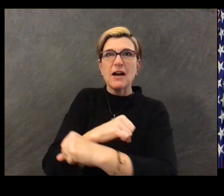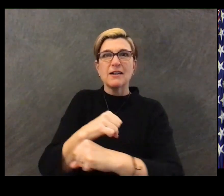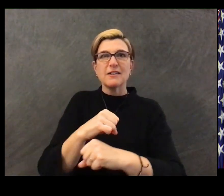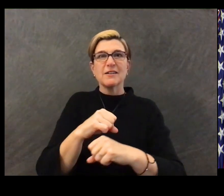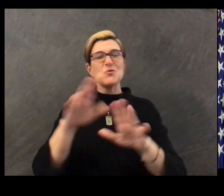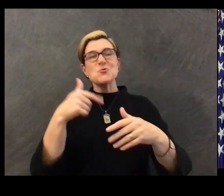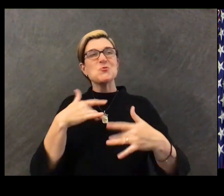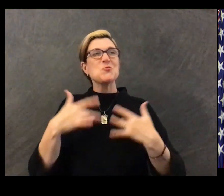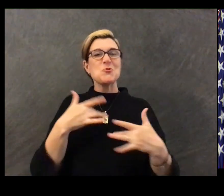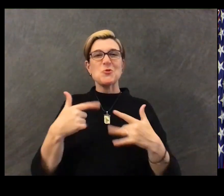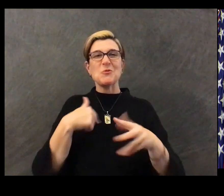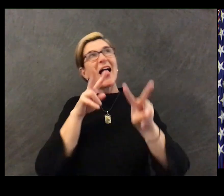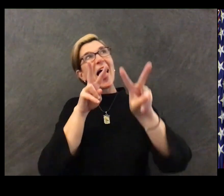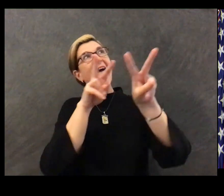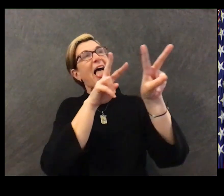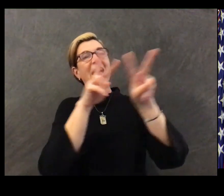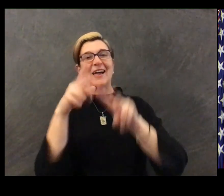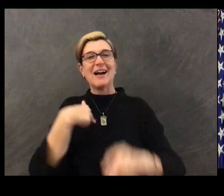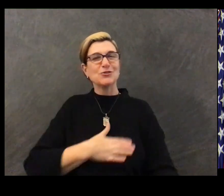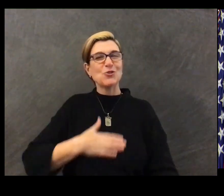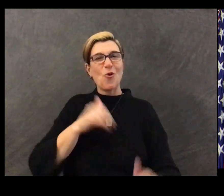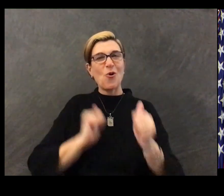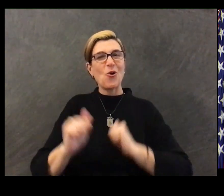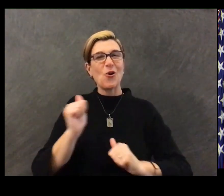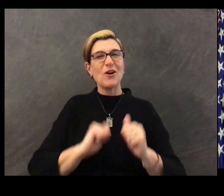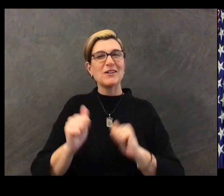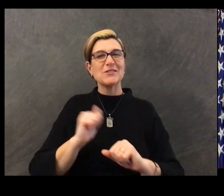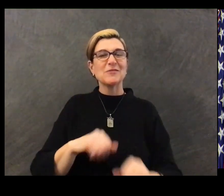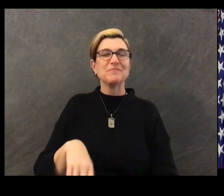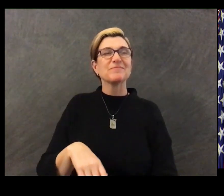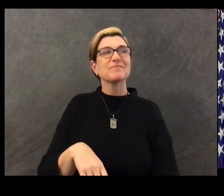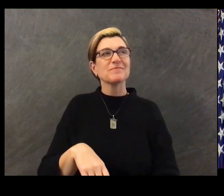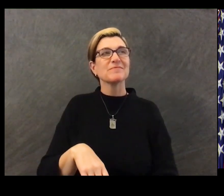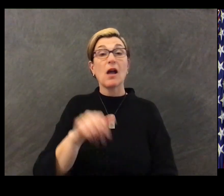can't get enough of them and on July 4th we'll be doing what we had at the mall